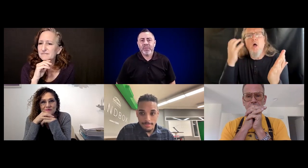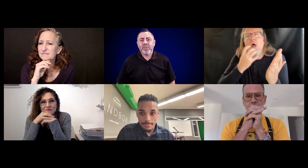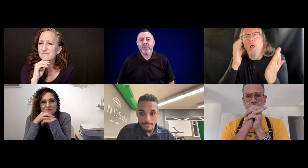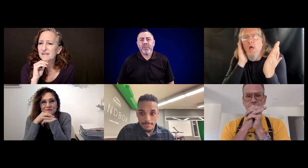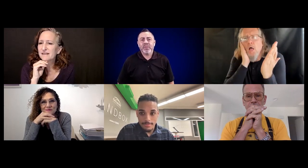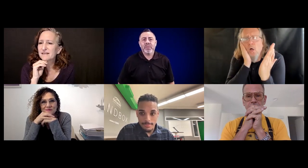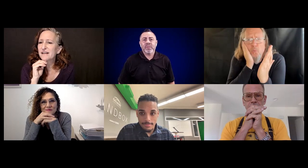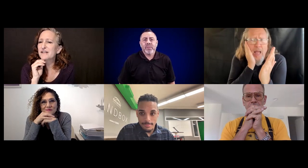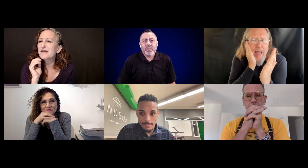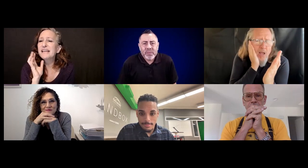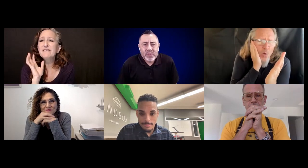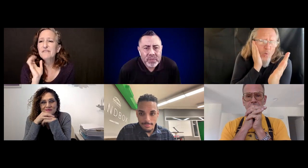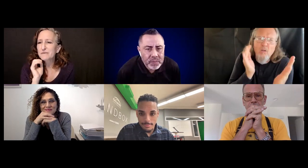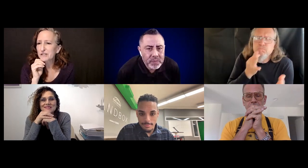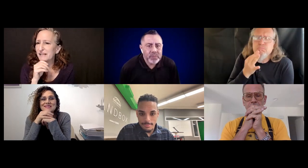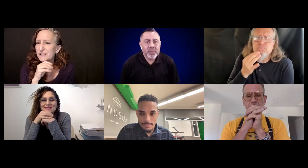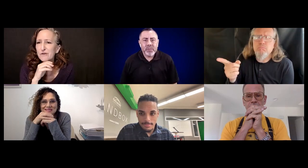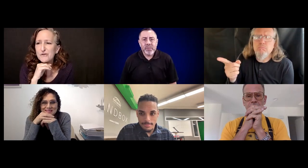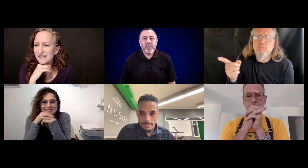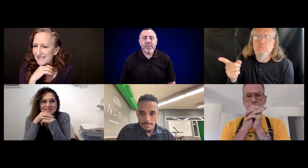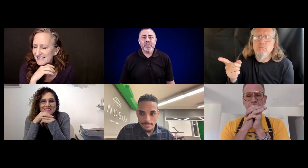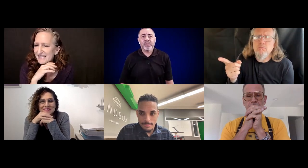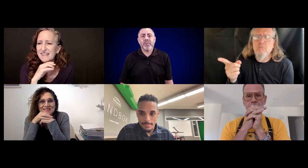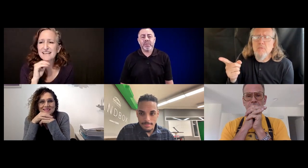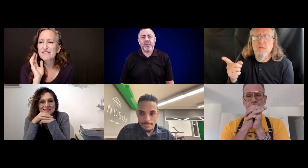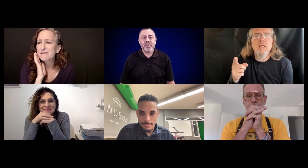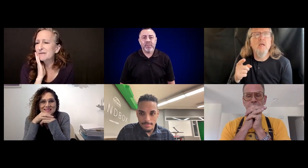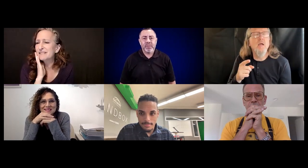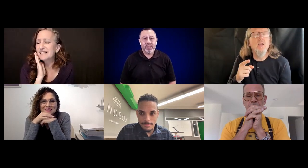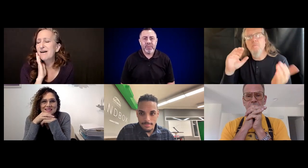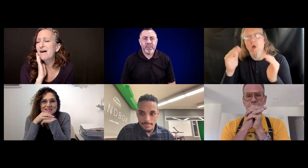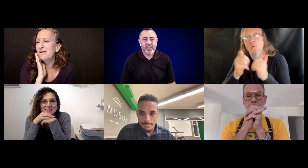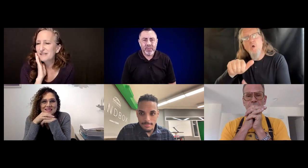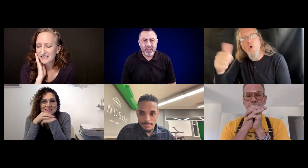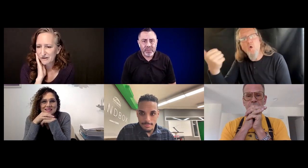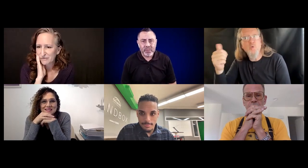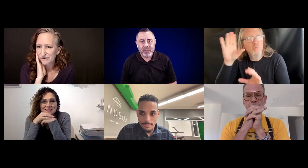Even if he was to read a grocery list. I think everybody would say, oh, that's so beautiful compared to other presidents.